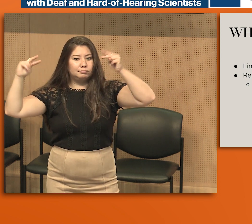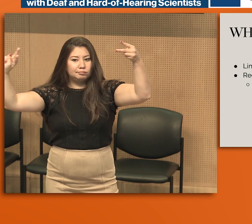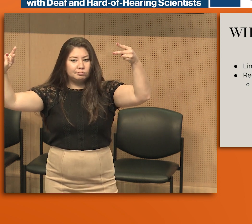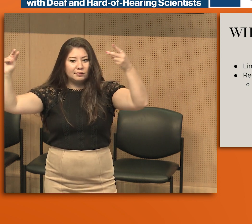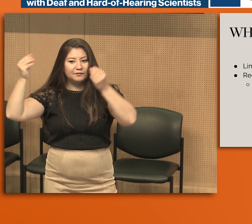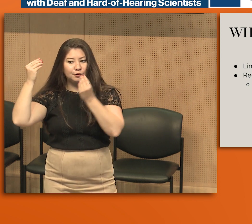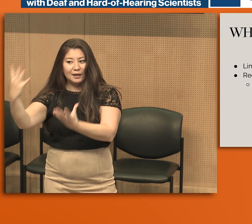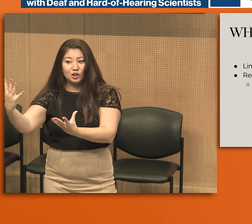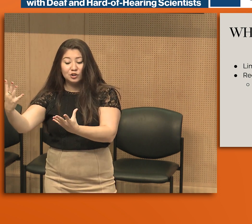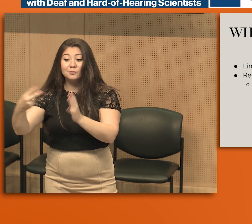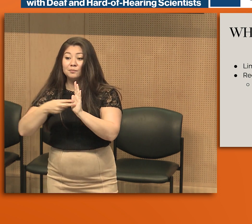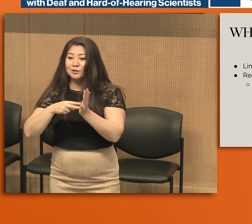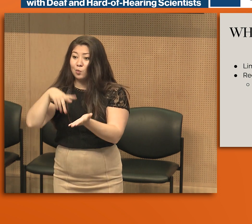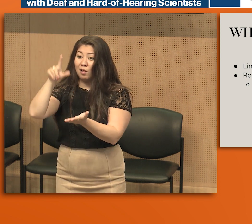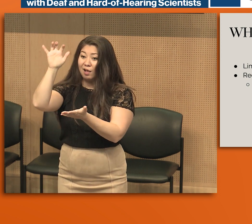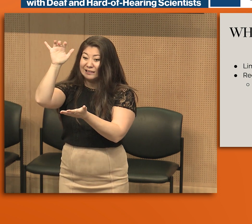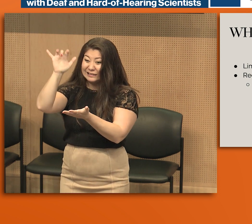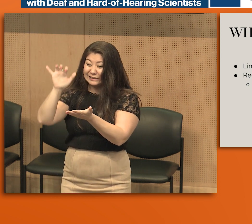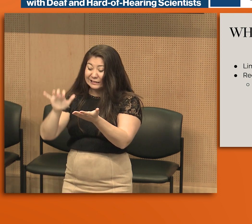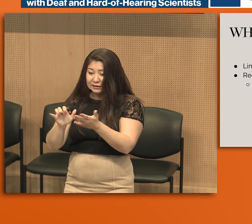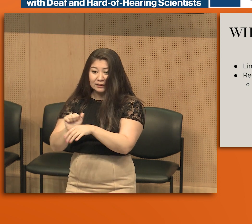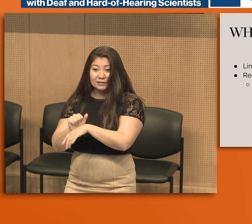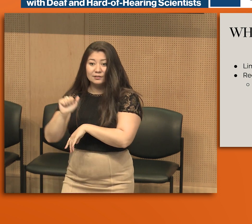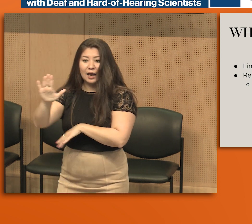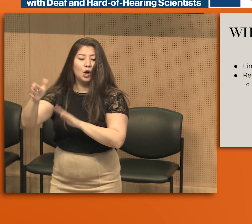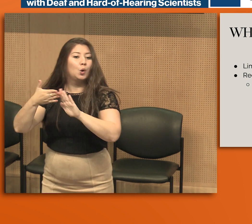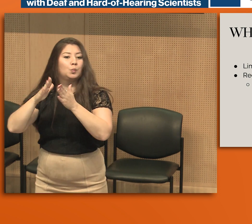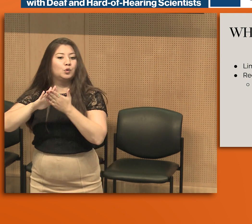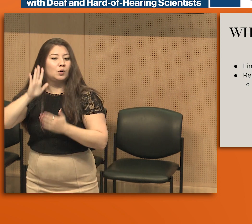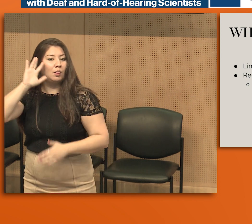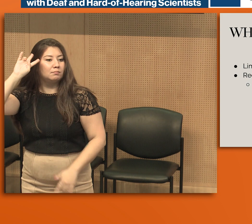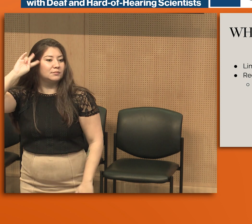the scientific expertise to understand all of the information